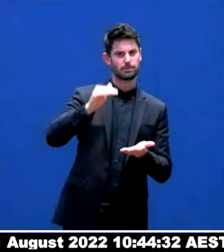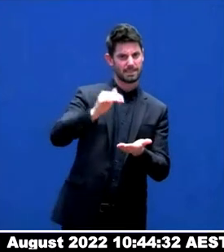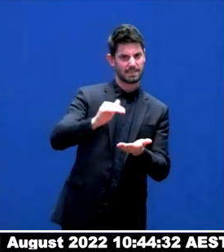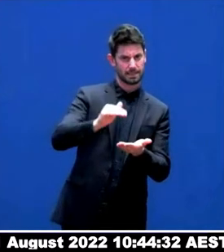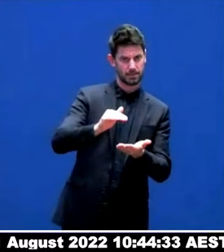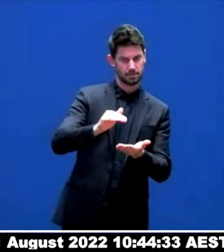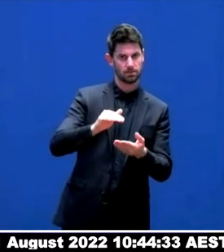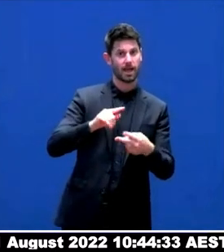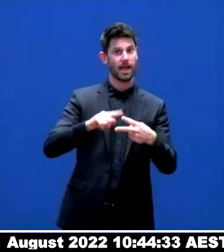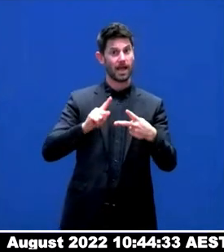housing accessibility.